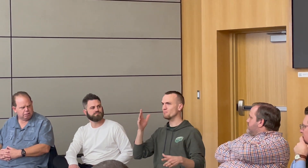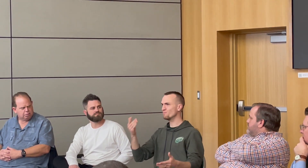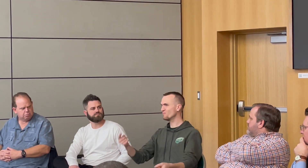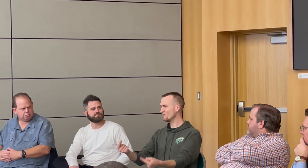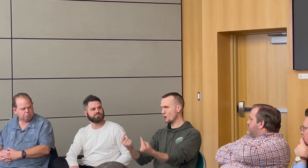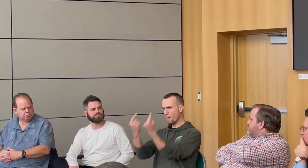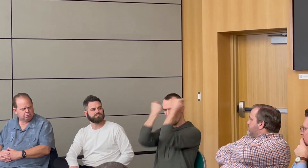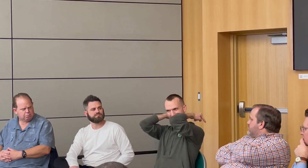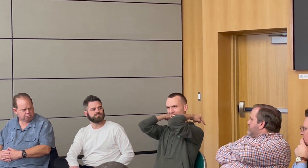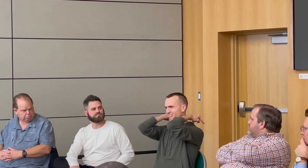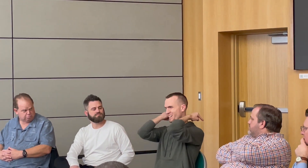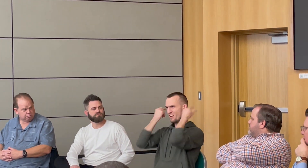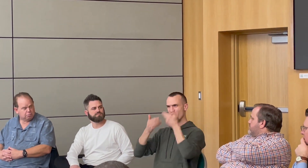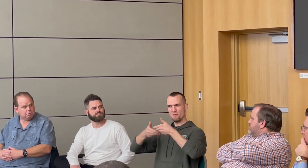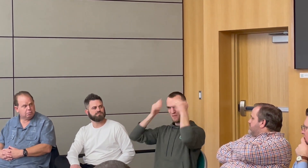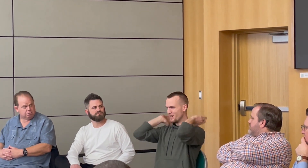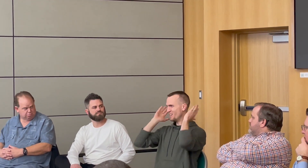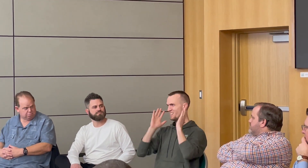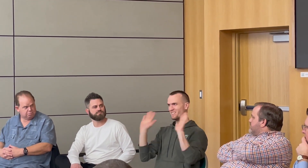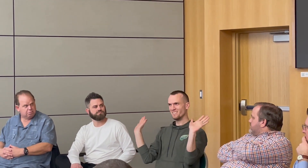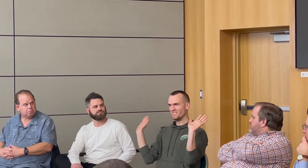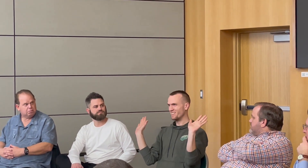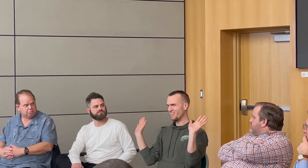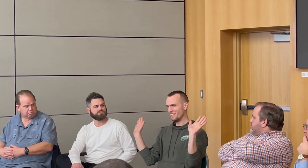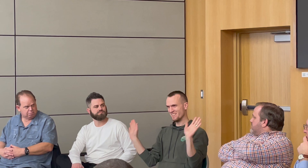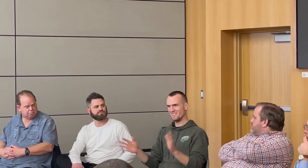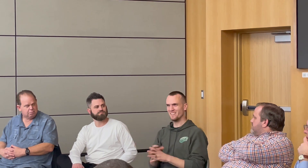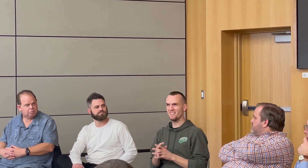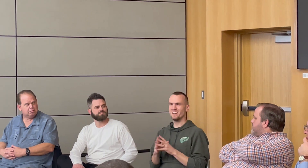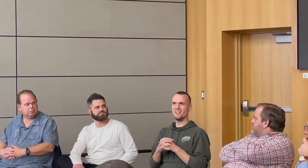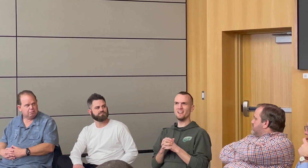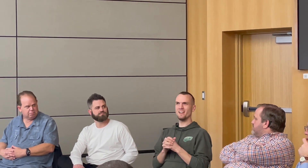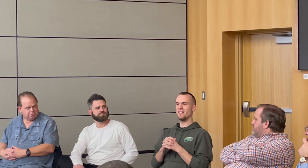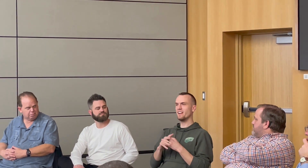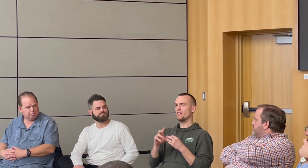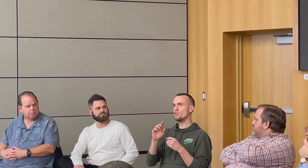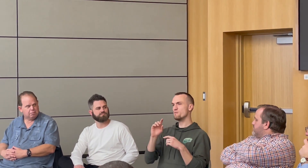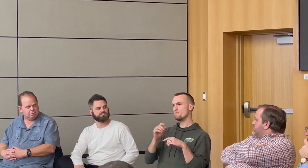or captions going on but then take away the captions and I wasn't able to understand anything